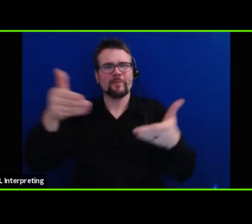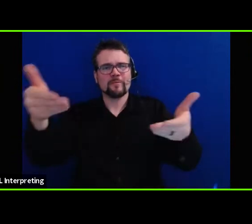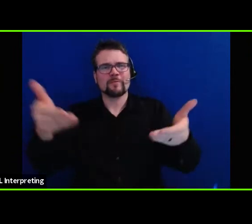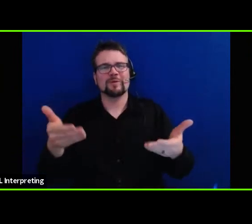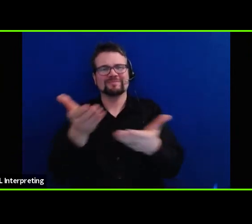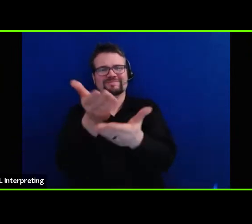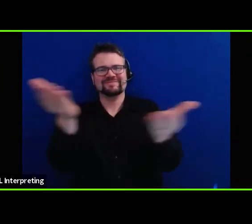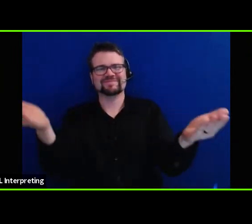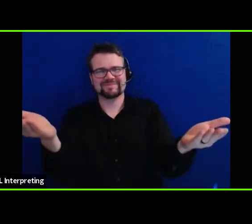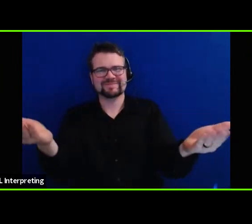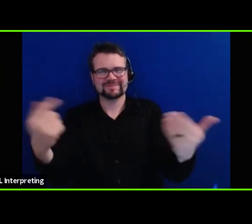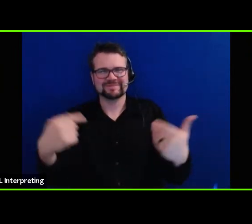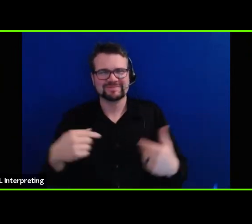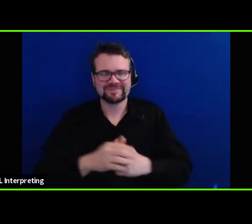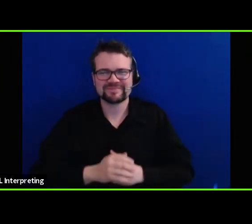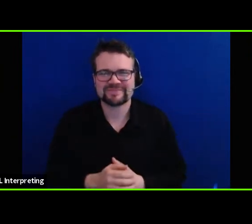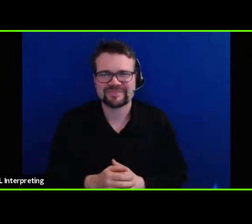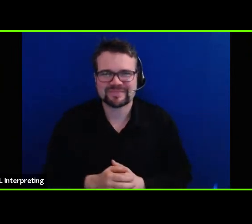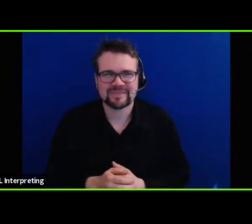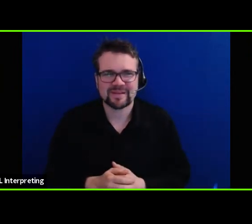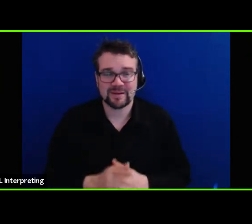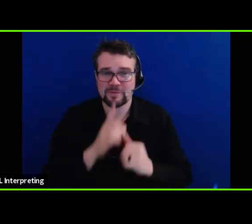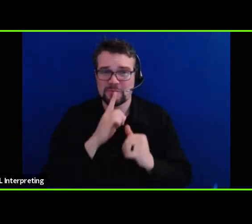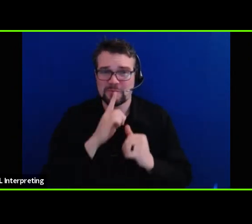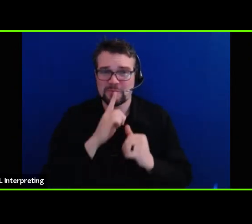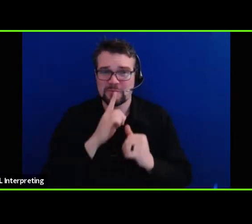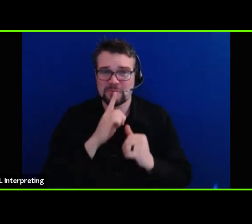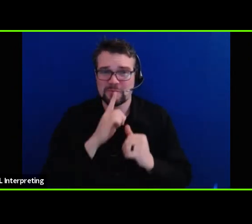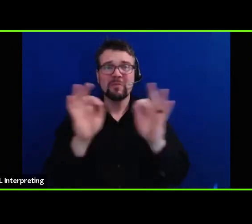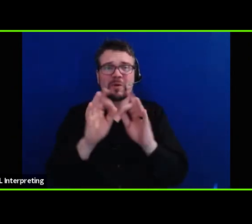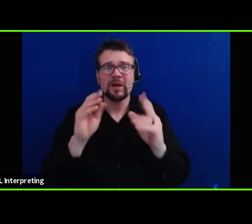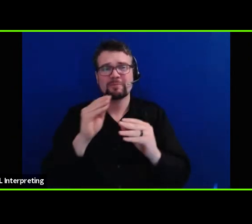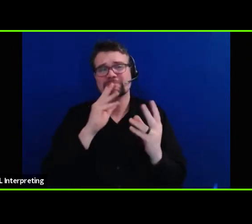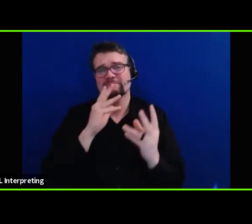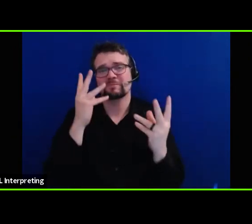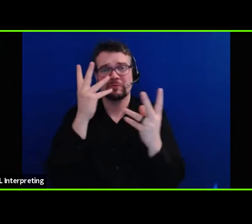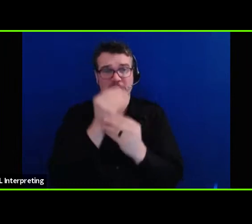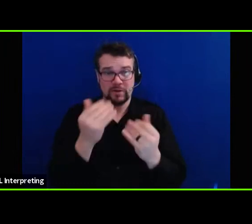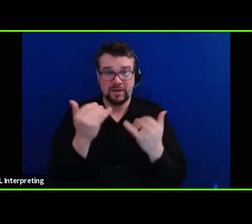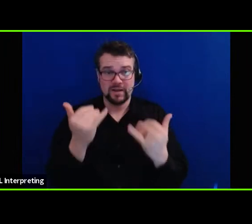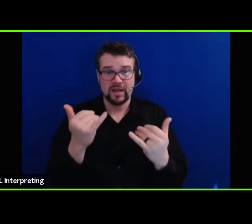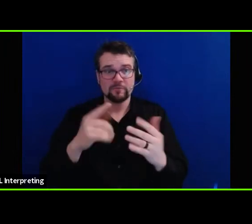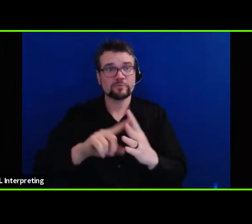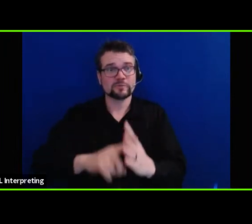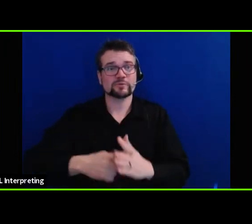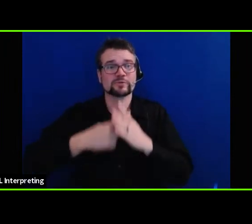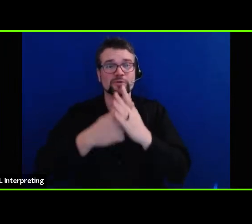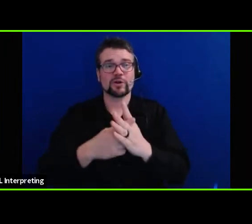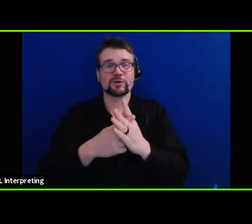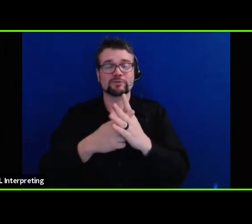IT'S IMPORTANT AND BEAUTIFUL NOW THAT IT IS CUSTOMARY TO BEGIN OUR GATHERINGS WITH AN ACKNOWLEDGMENT OF THE FIRST